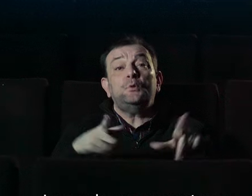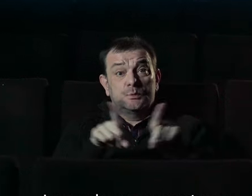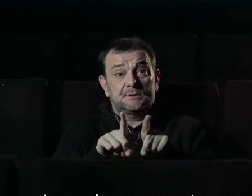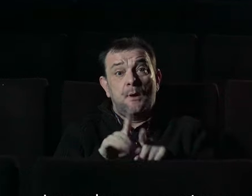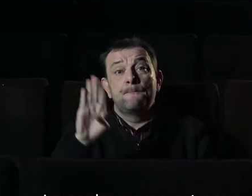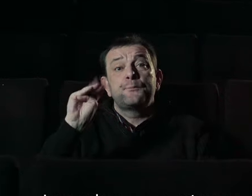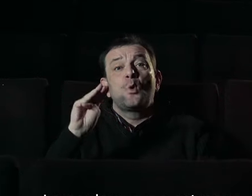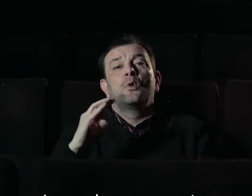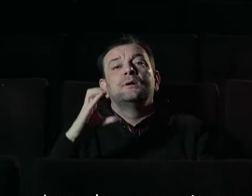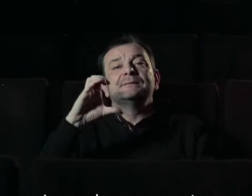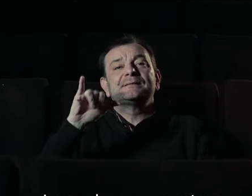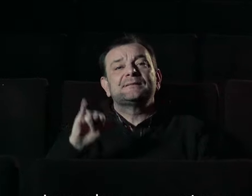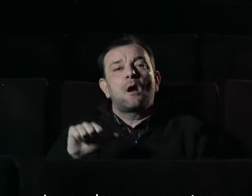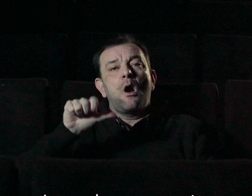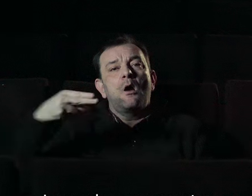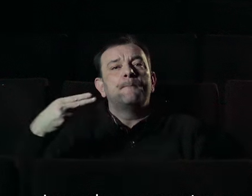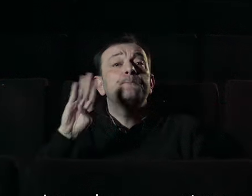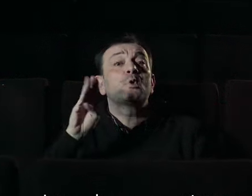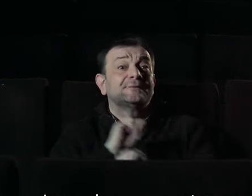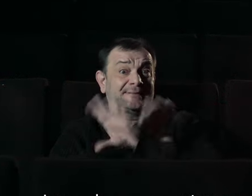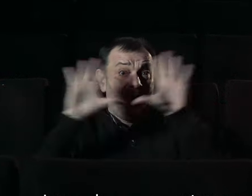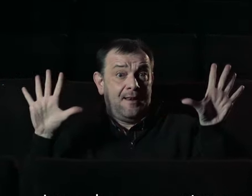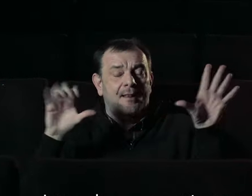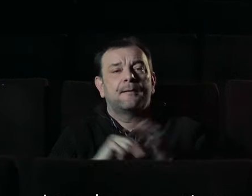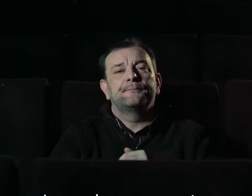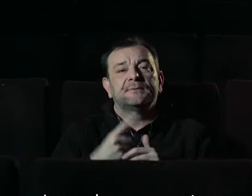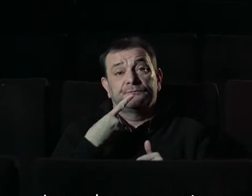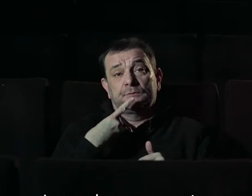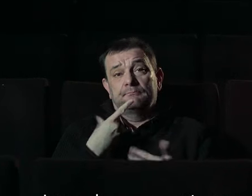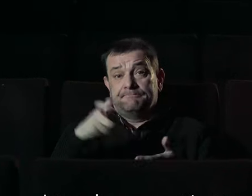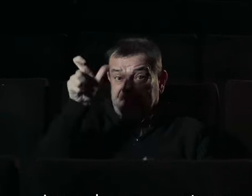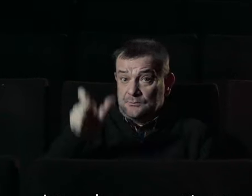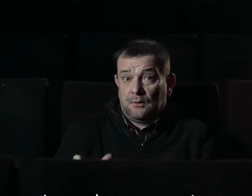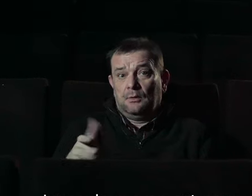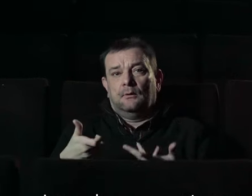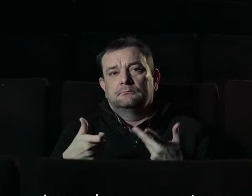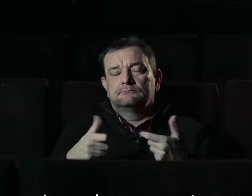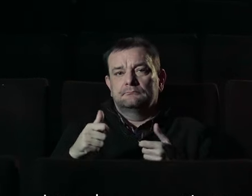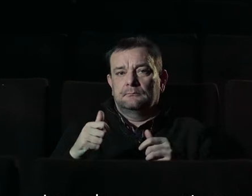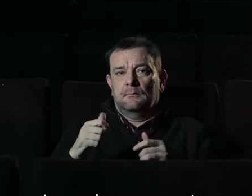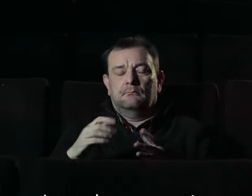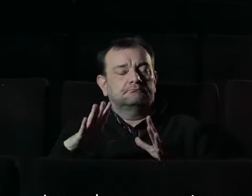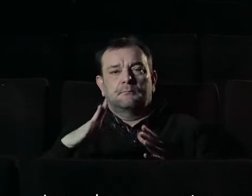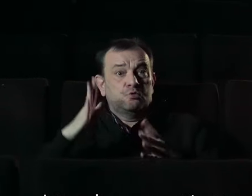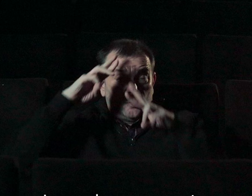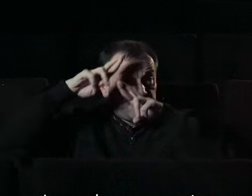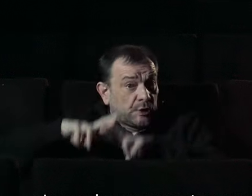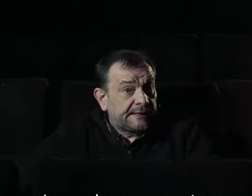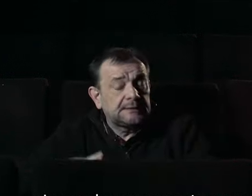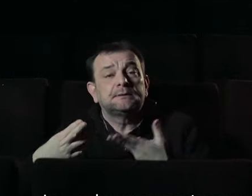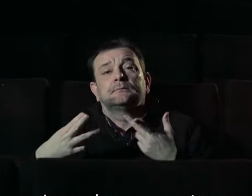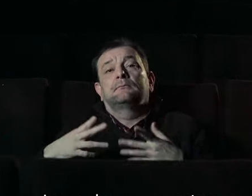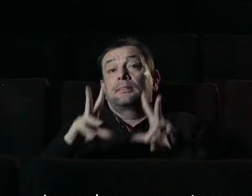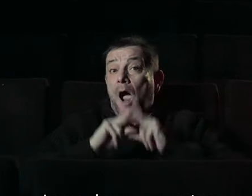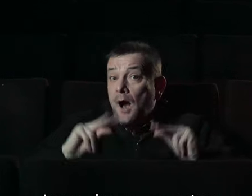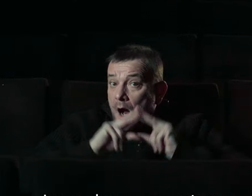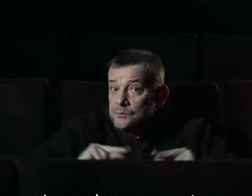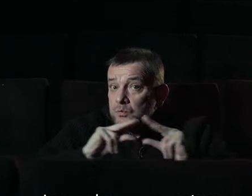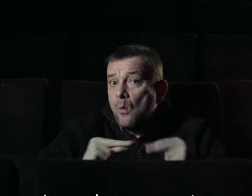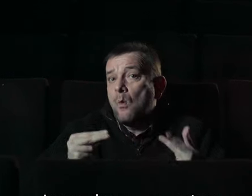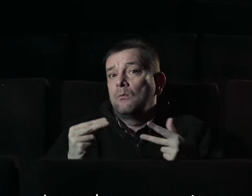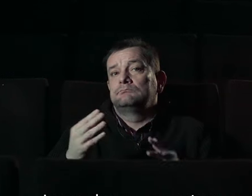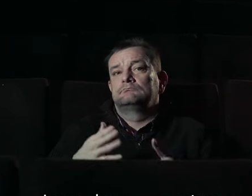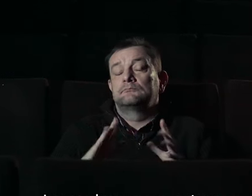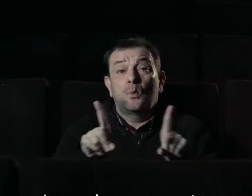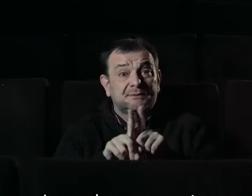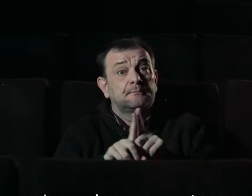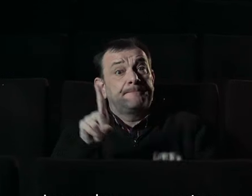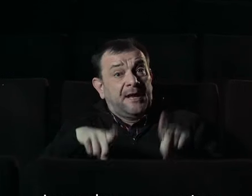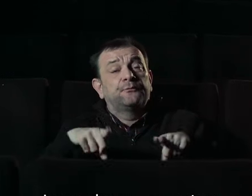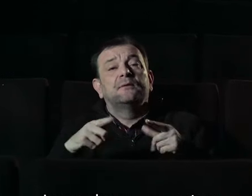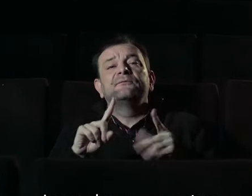The cyan color is for the thoughts, memories, voice-over